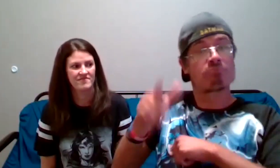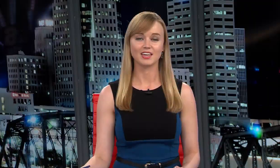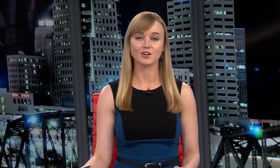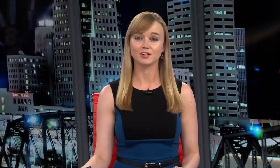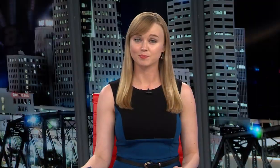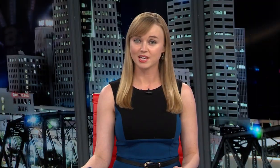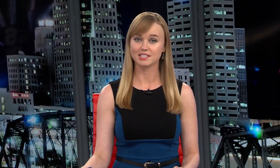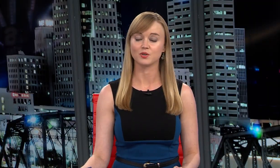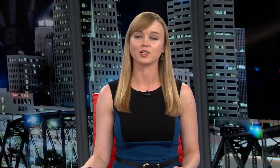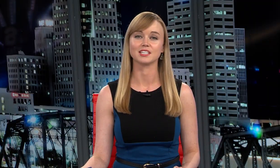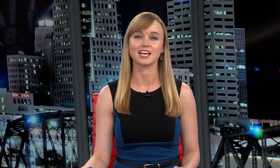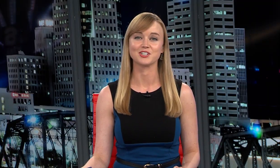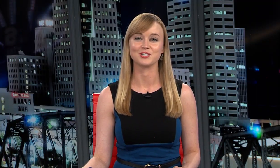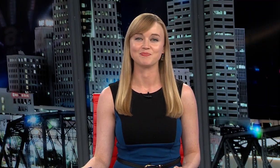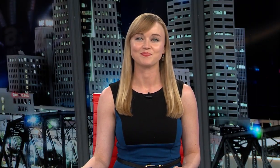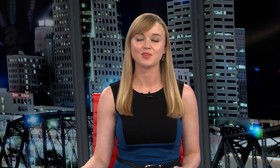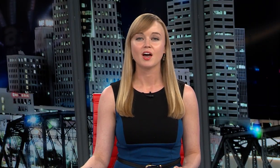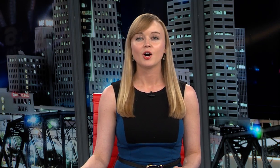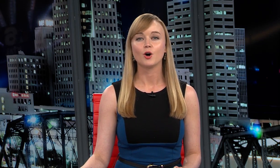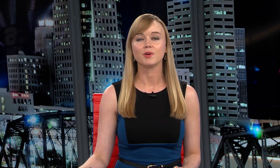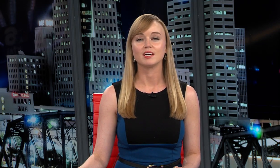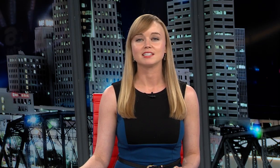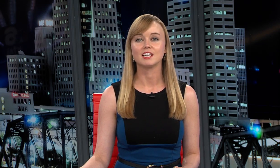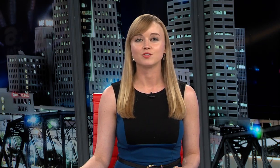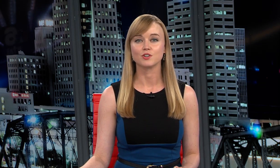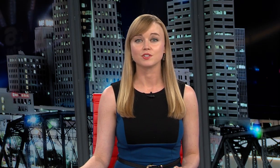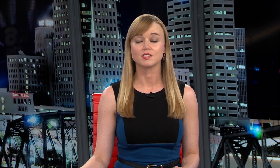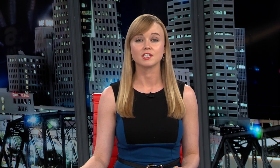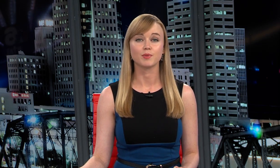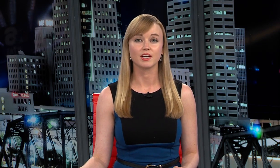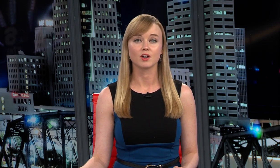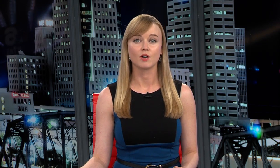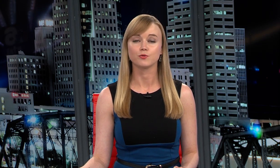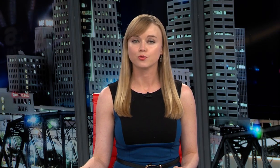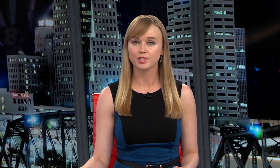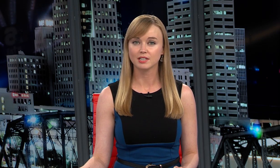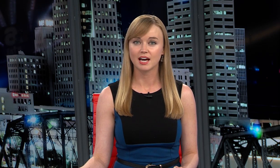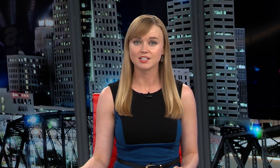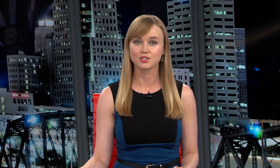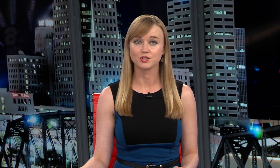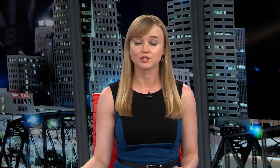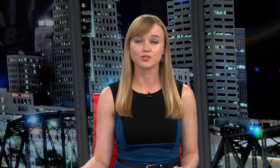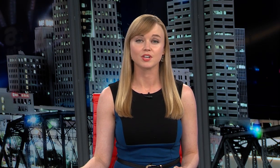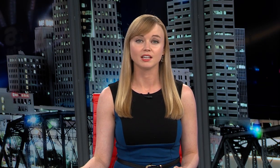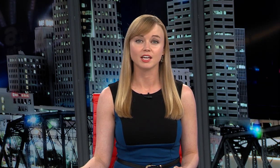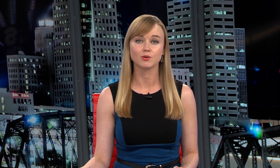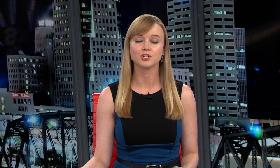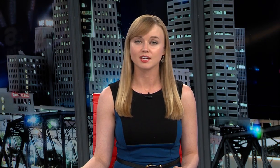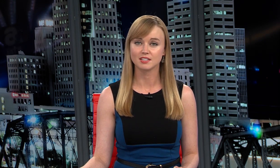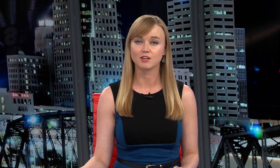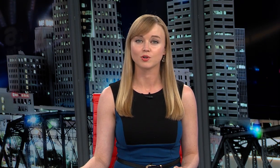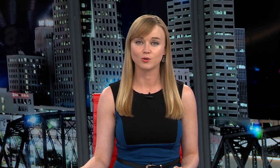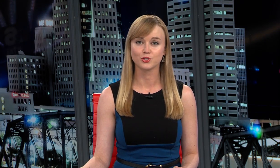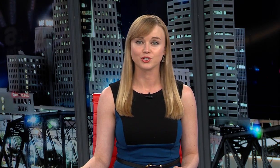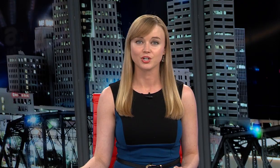SERVICES IS PLANNING TO OFFER FREE CLASSES TO LEARN SIGN LANGUAGE AND DEAF CULTURE.YOU